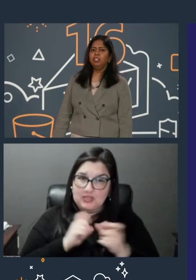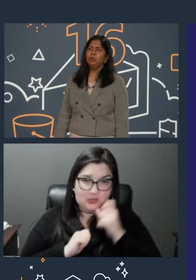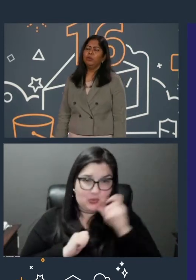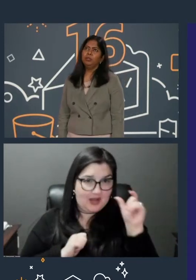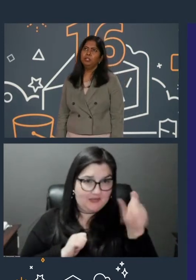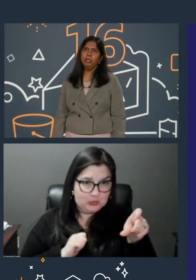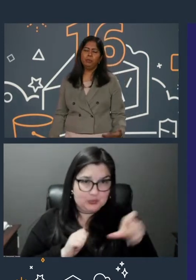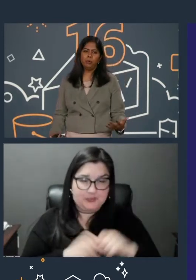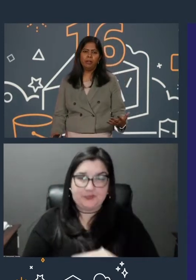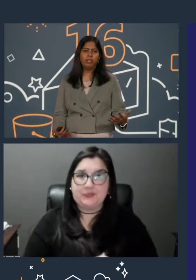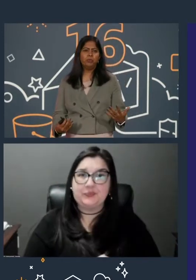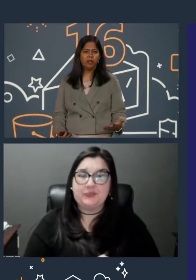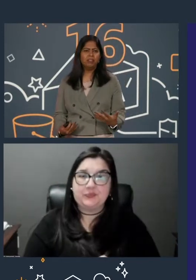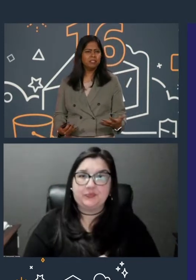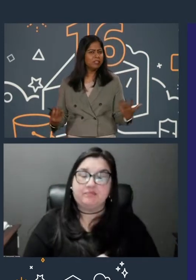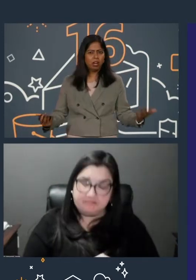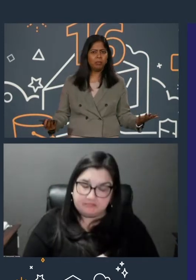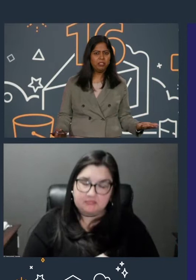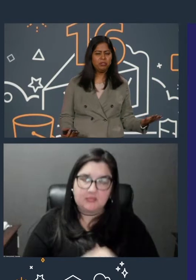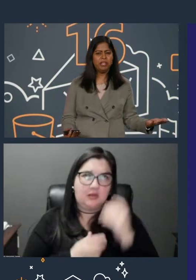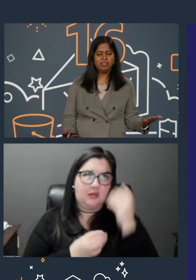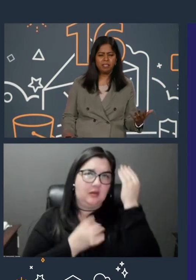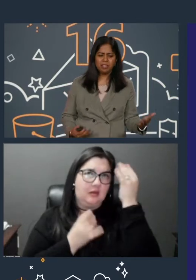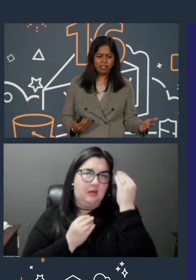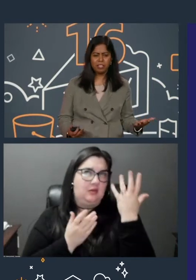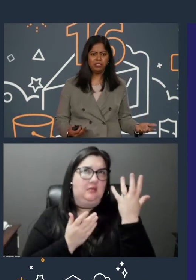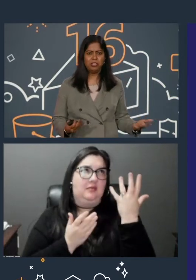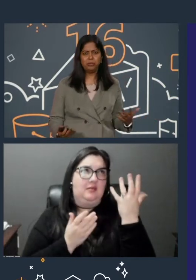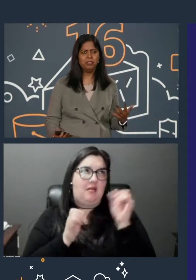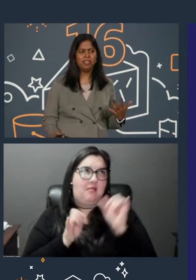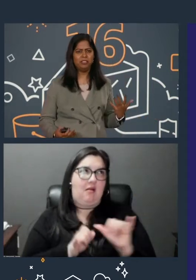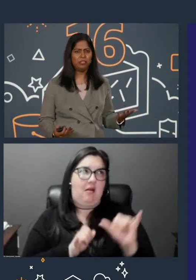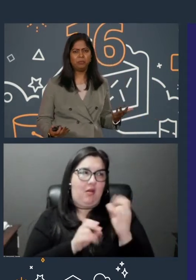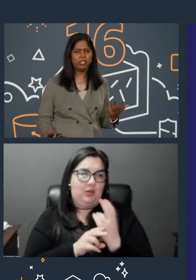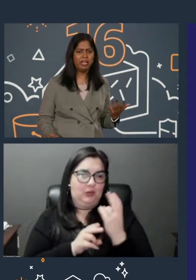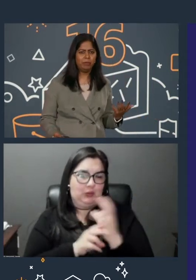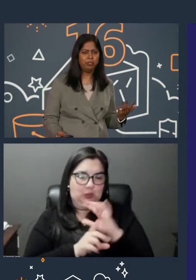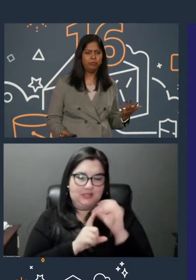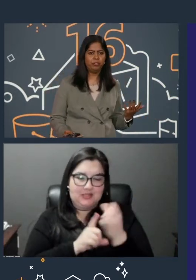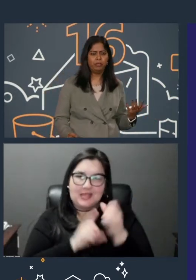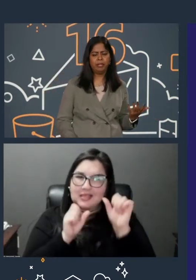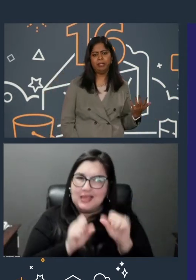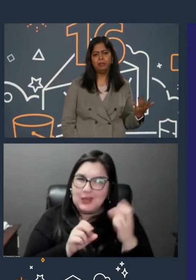So you might be wondering what are these common use cases that I can use S3 Object Lambda for, right?